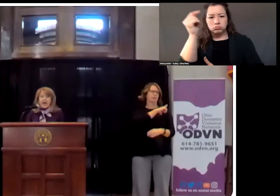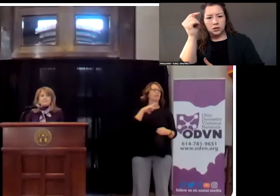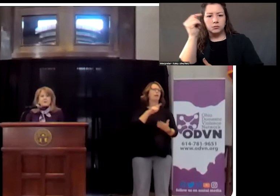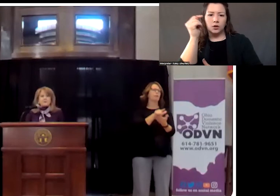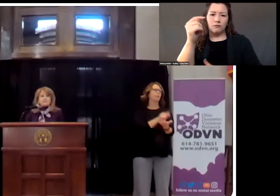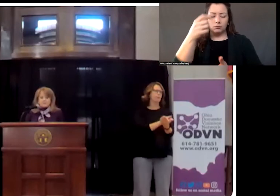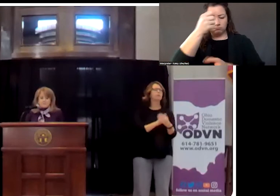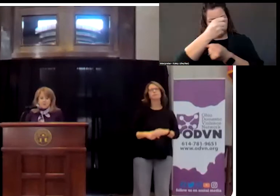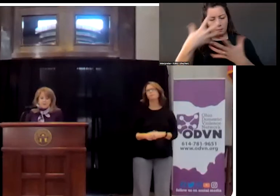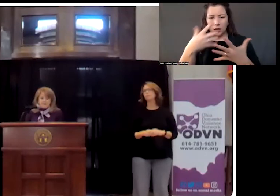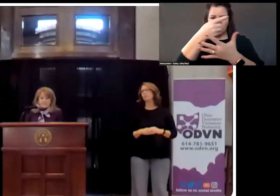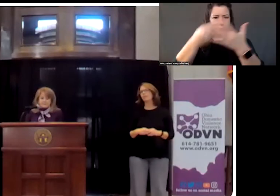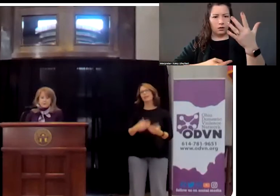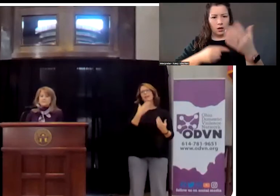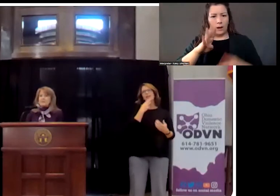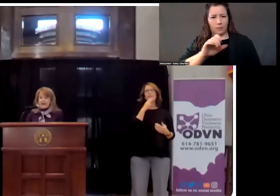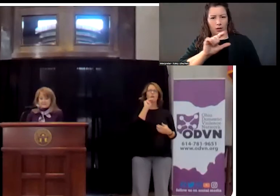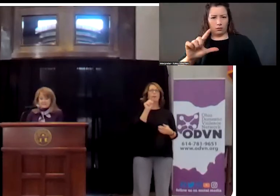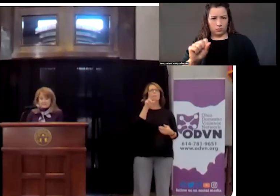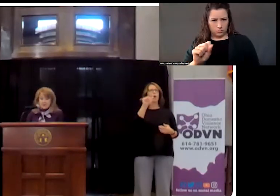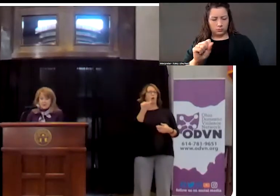I'm grateful for Mara, who is passing along